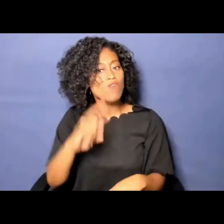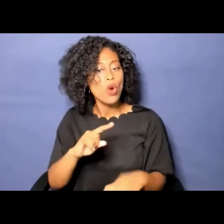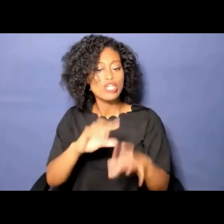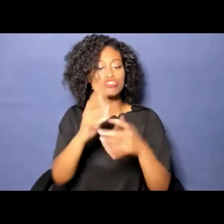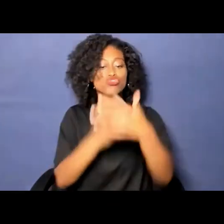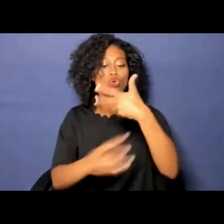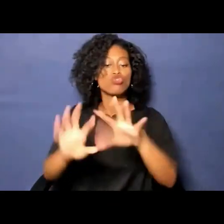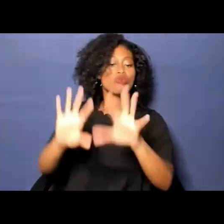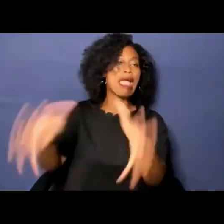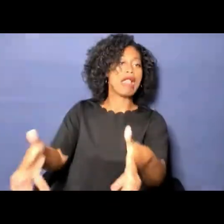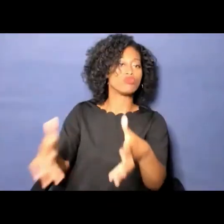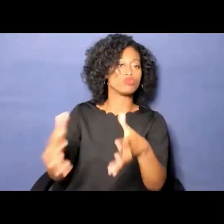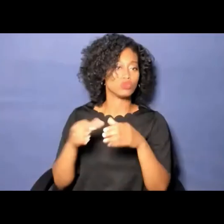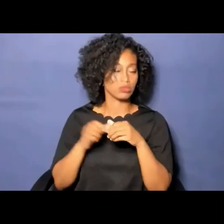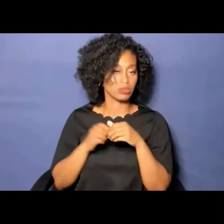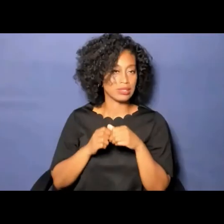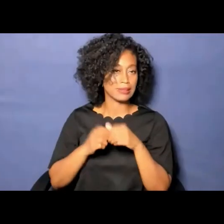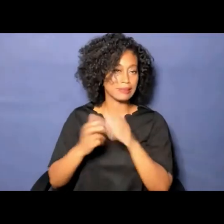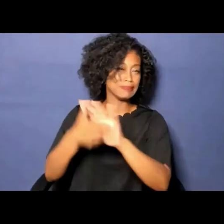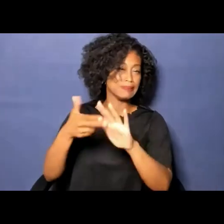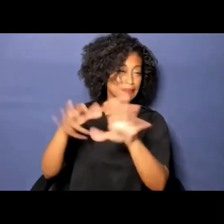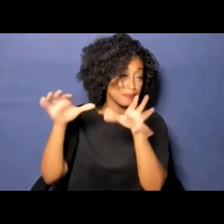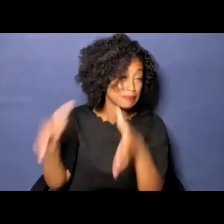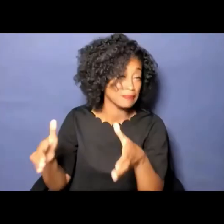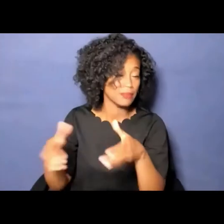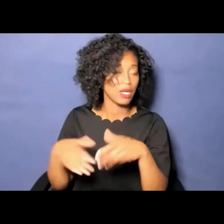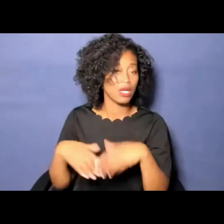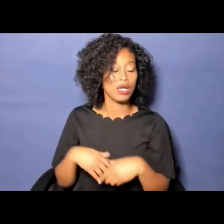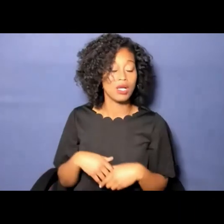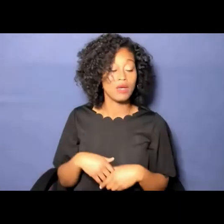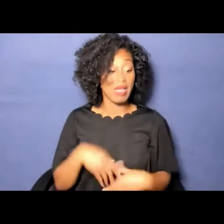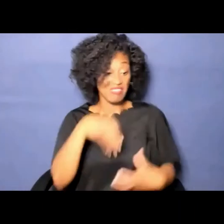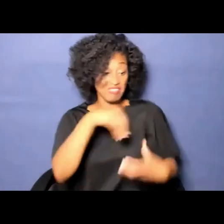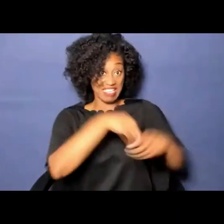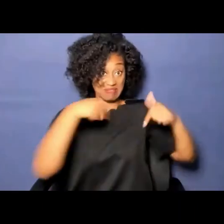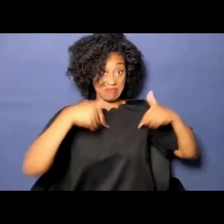Developing a preference for the in group in a low regard for the outgroup.